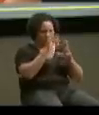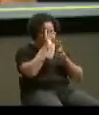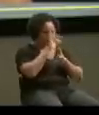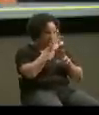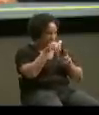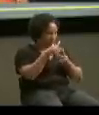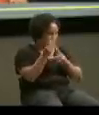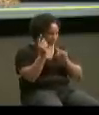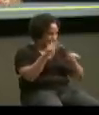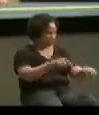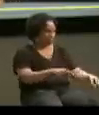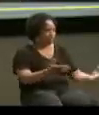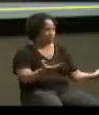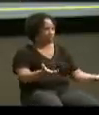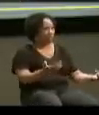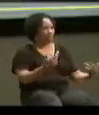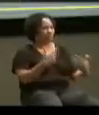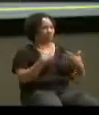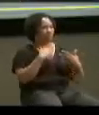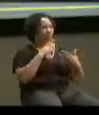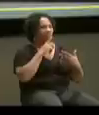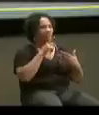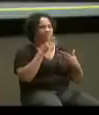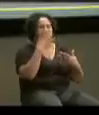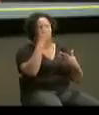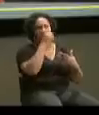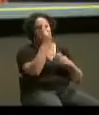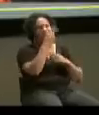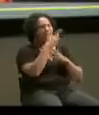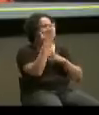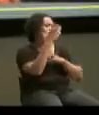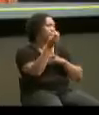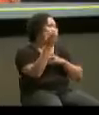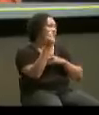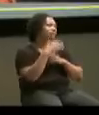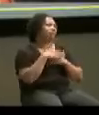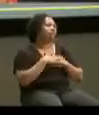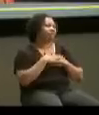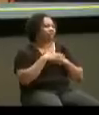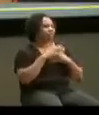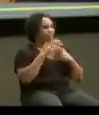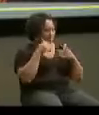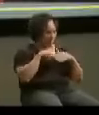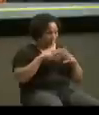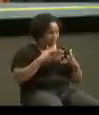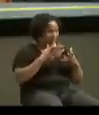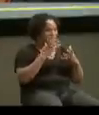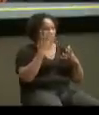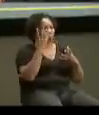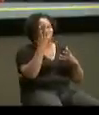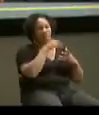IT'S A GREAT HONOR TO HAVE ALL OF YOU HERE WHEN WE'RE COMPETING WITH SUCH A BEAUTIFUL DAY OUTSIDE AND WITH ALL THAT